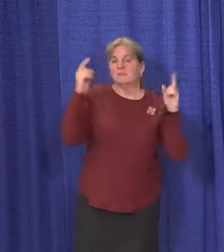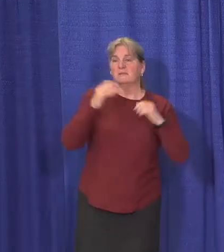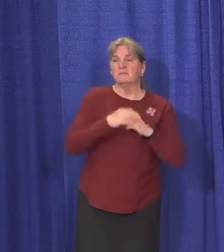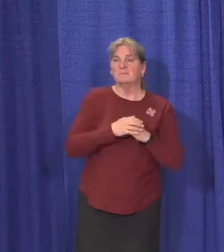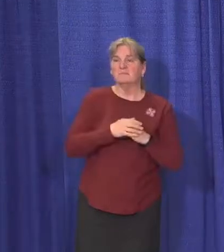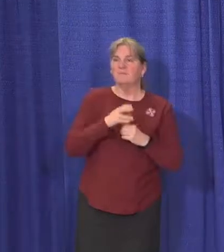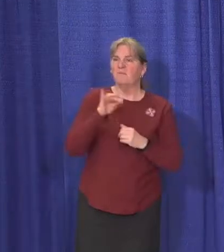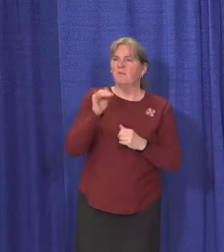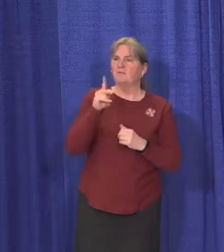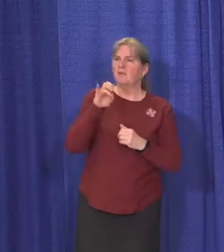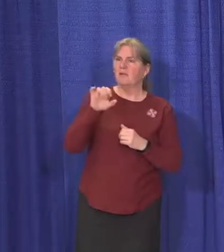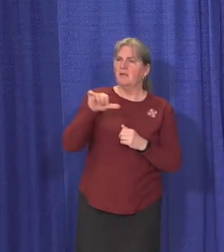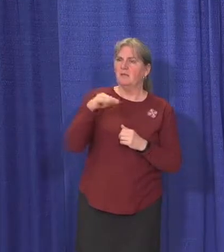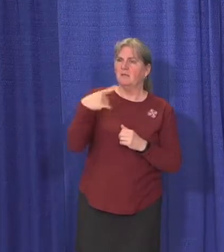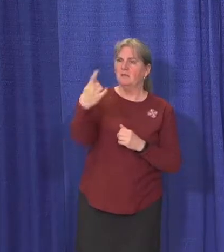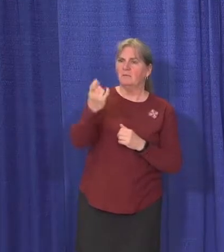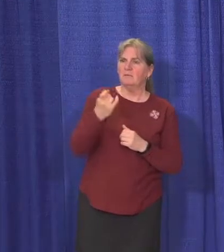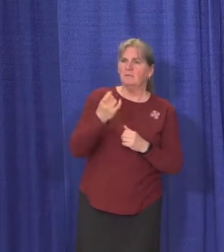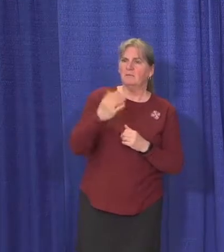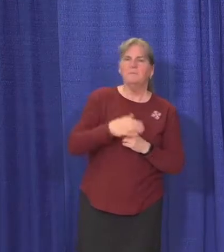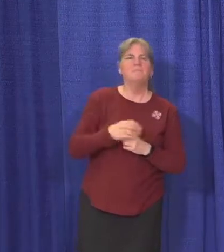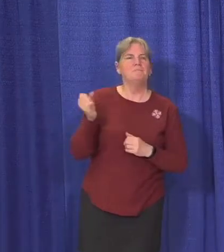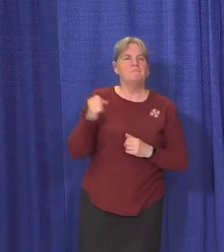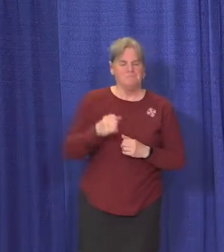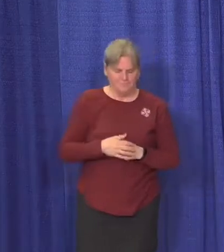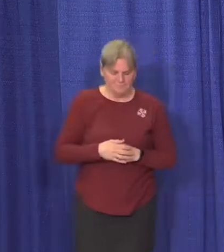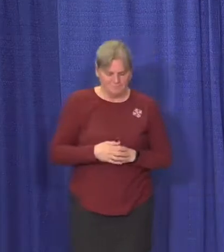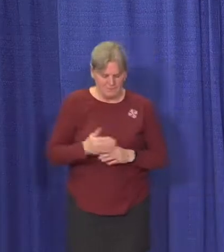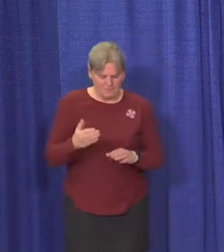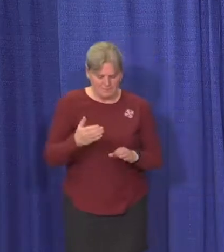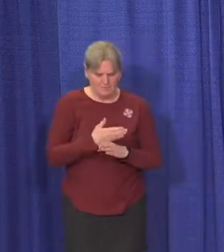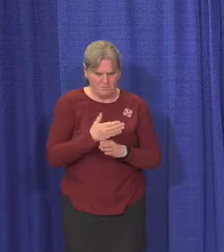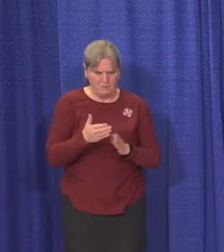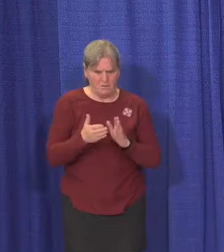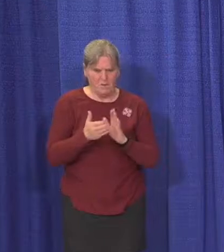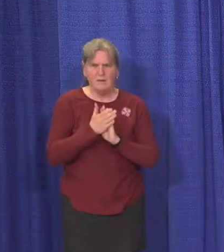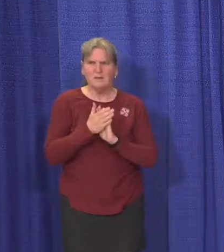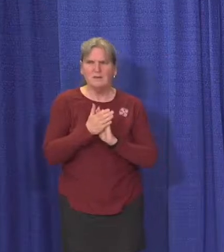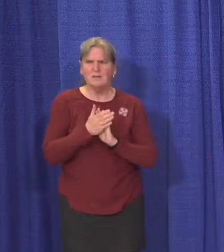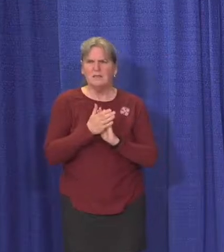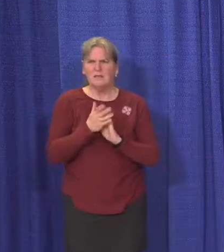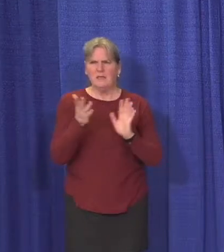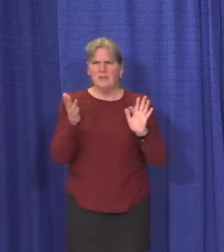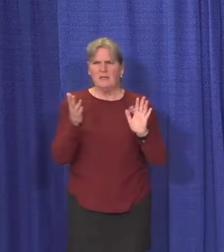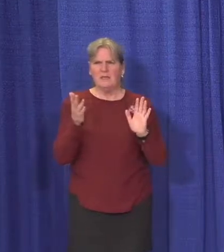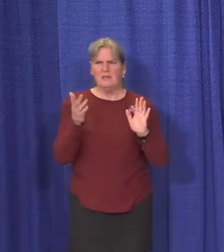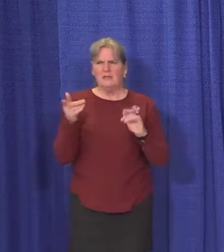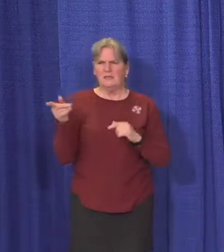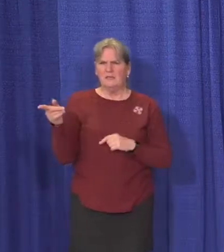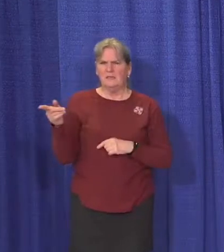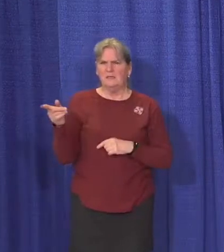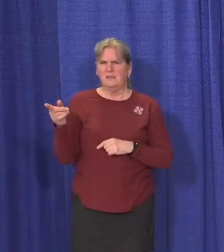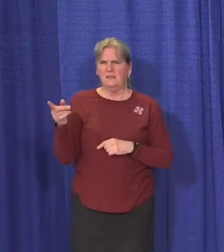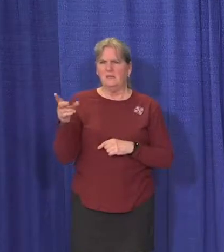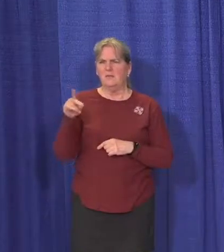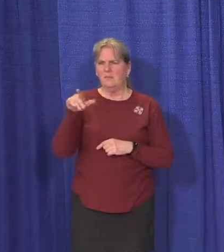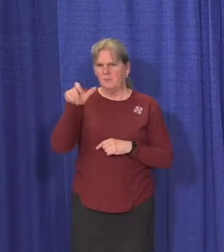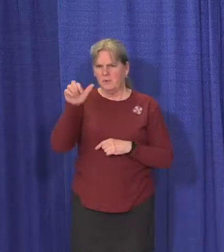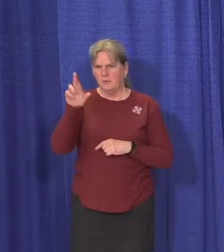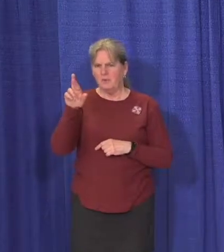difference. To have another question Jackie's. I want to correct the